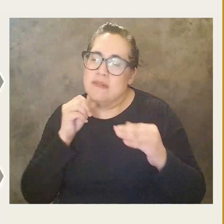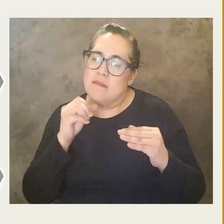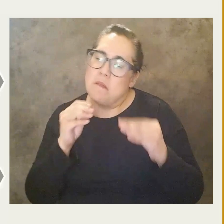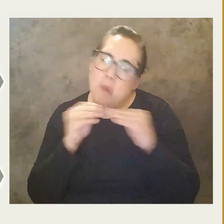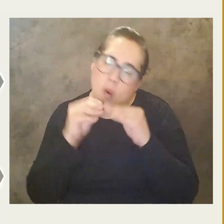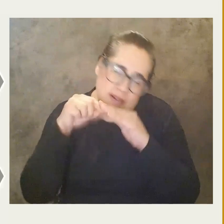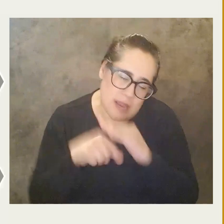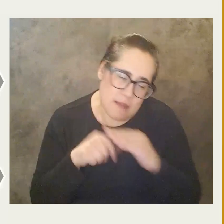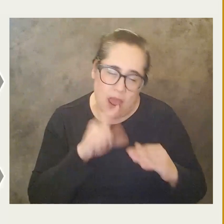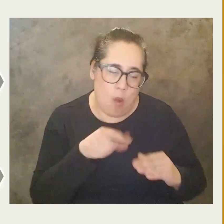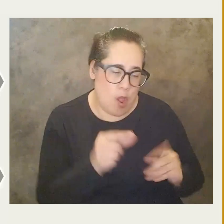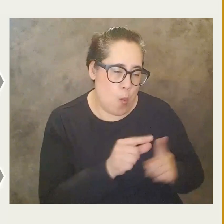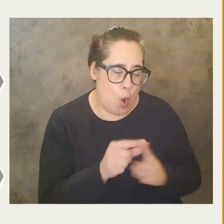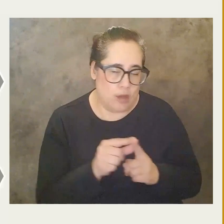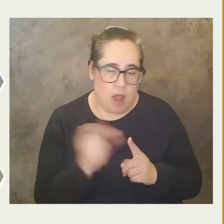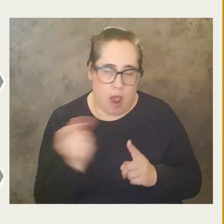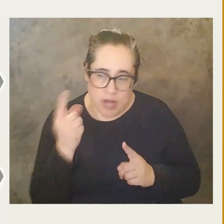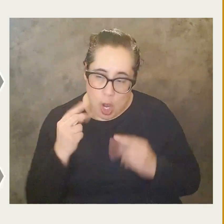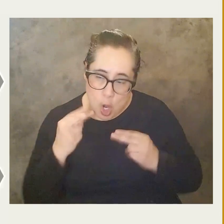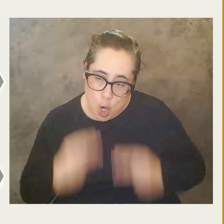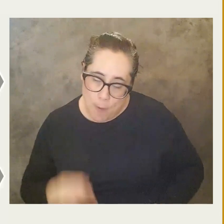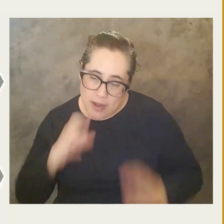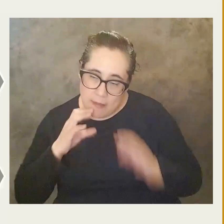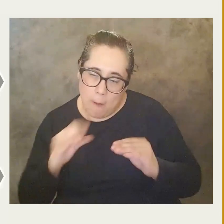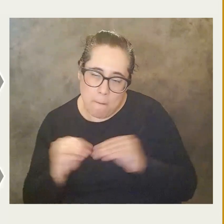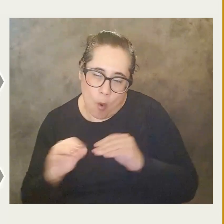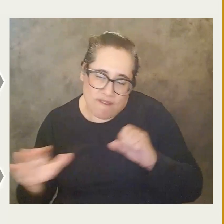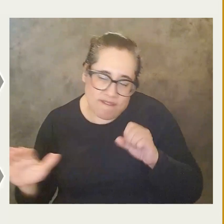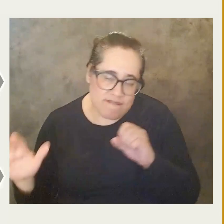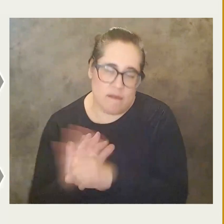understand human communication with more ...